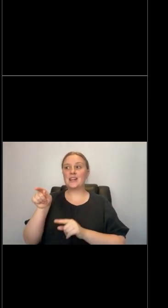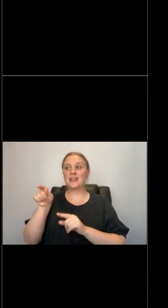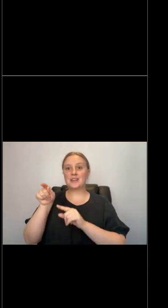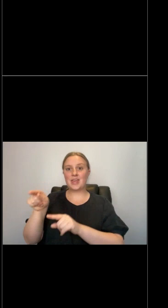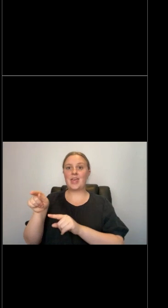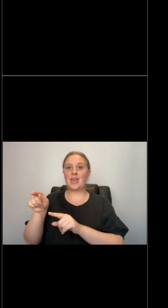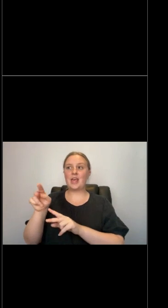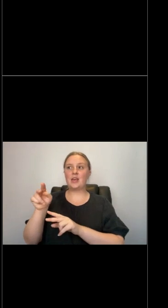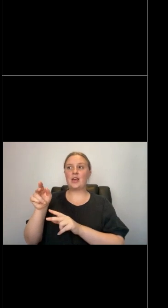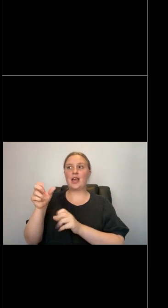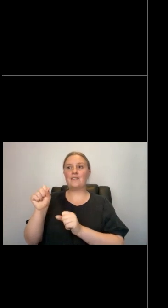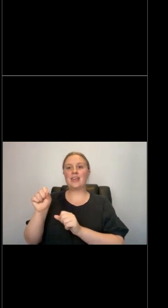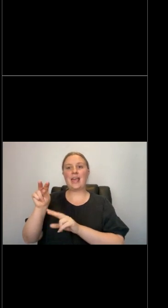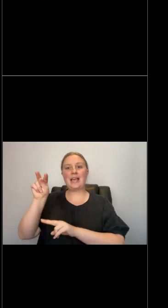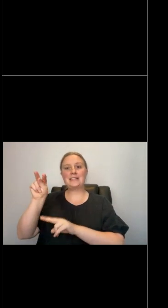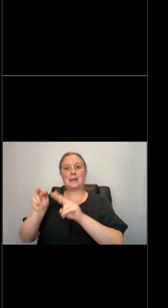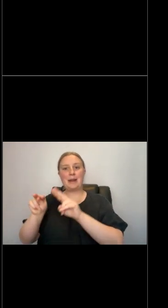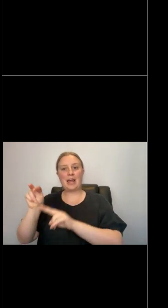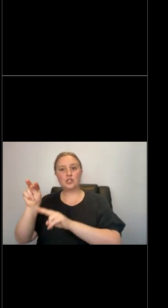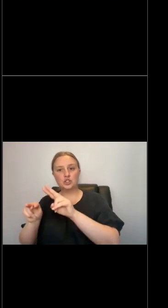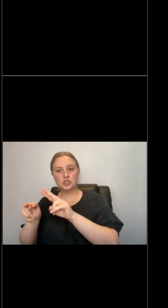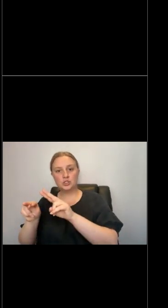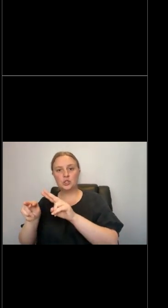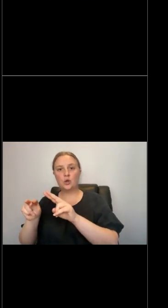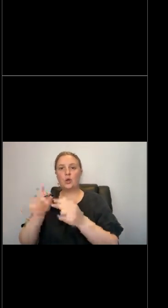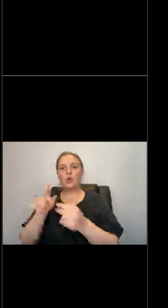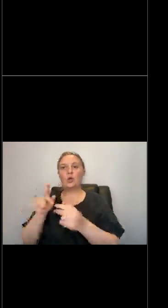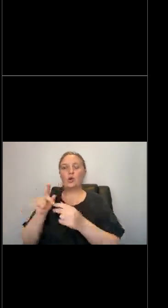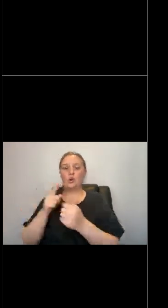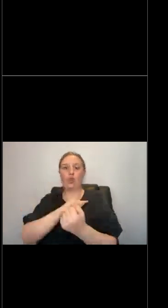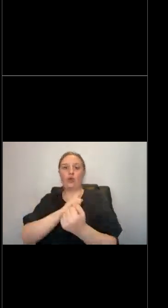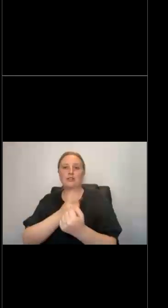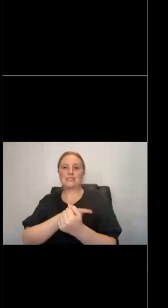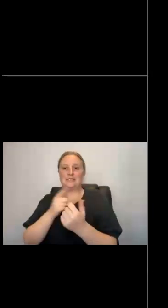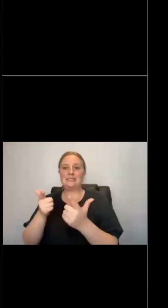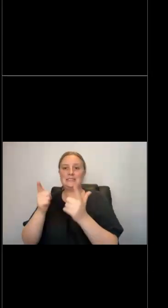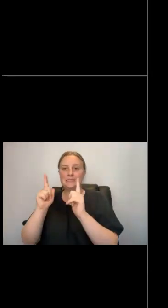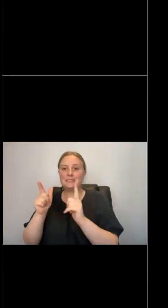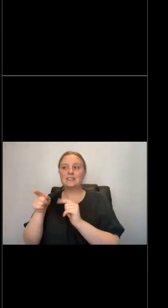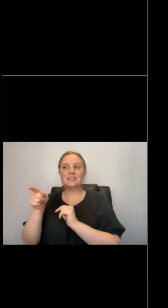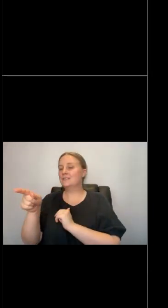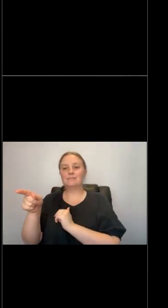that they might be subject to an examination authority. Again, that's probably